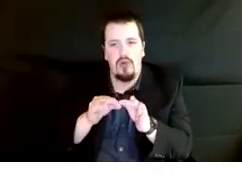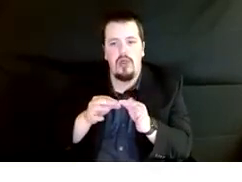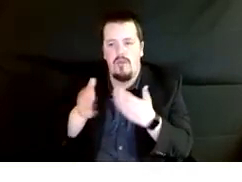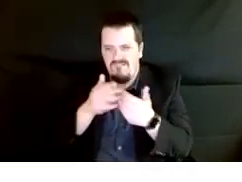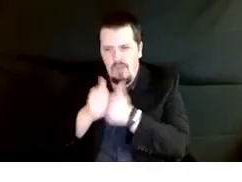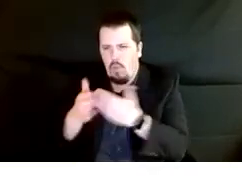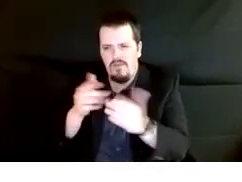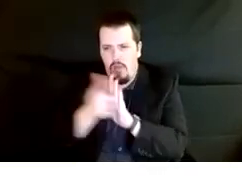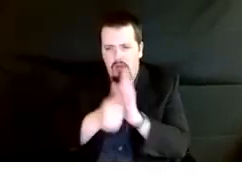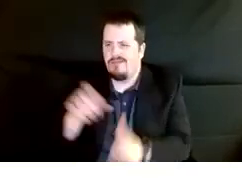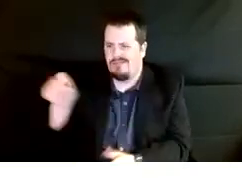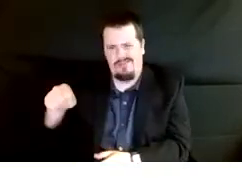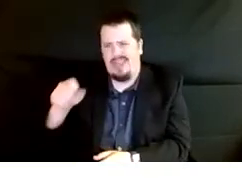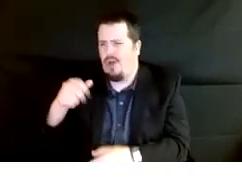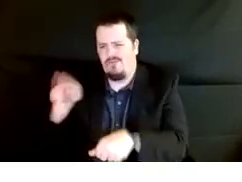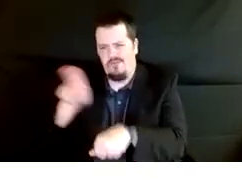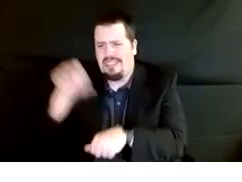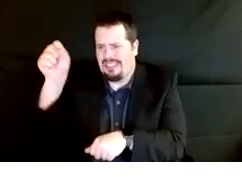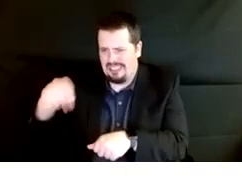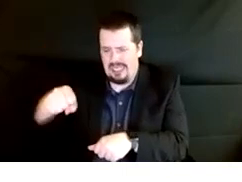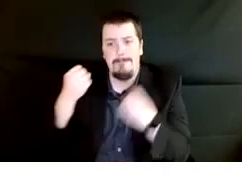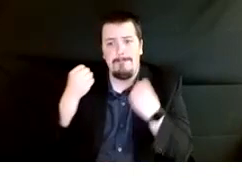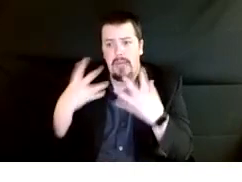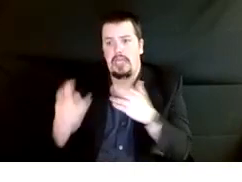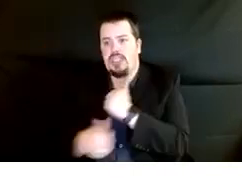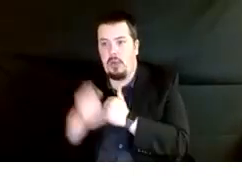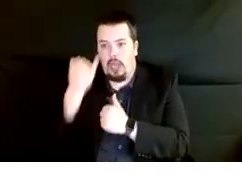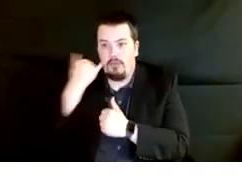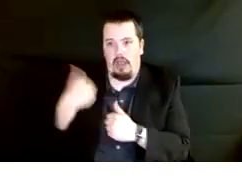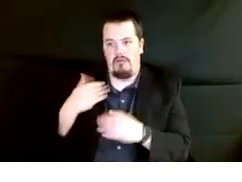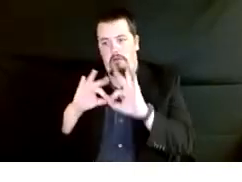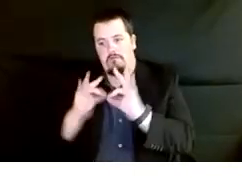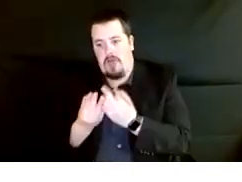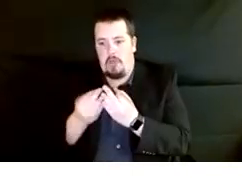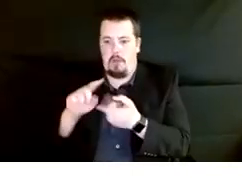absolutely um there are many hazards to having friends or family members uh try to interpret and